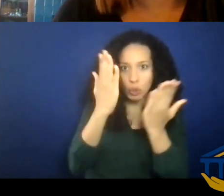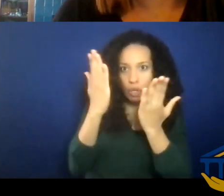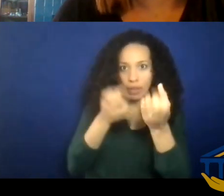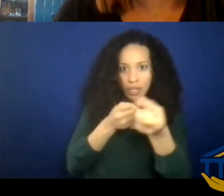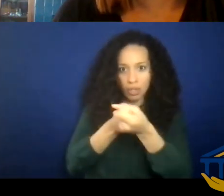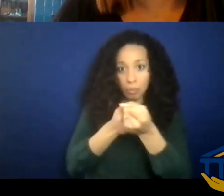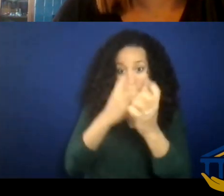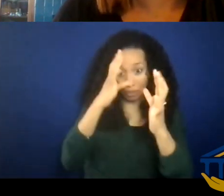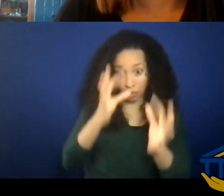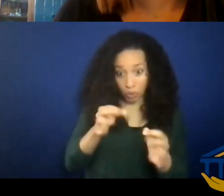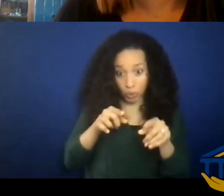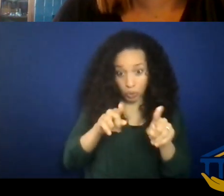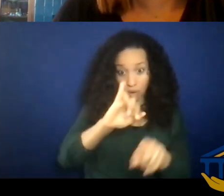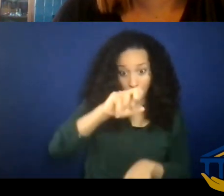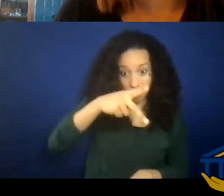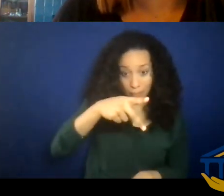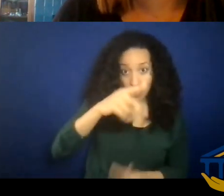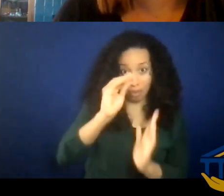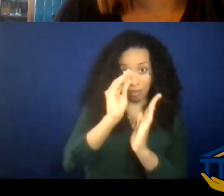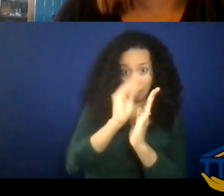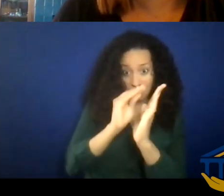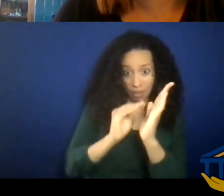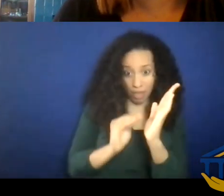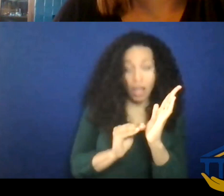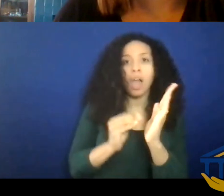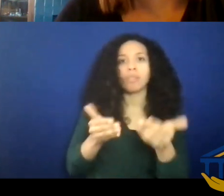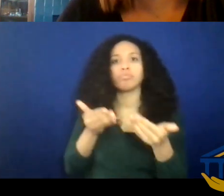and accommodations that have been agreed upon by the team.